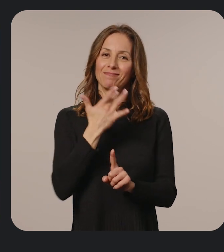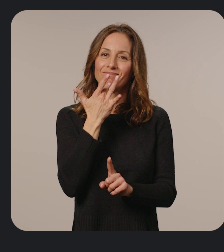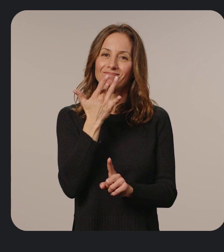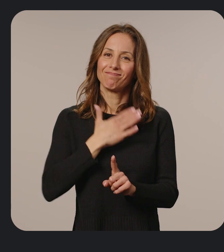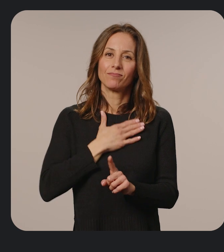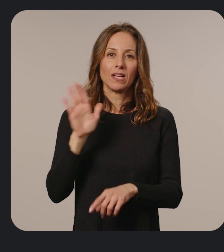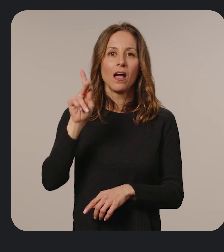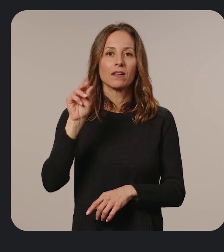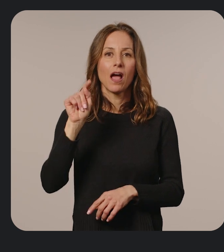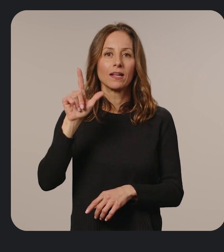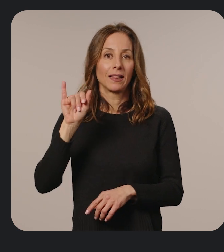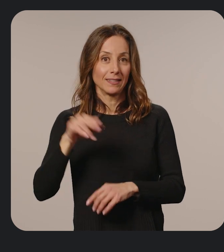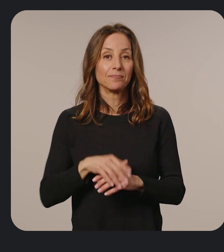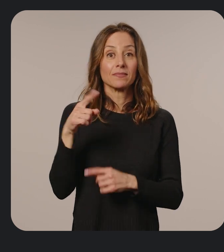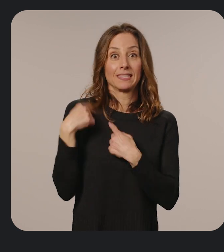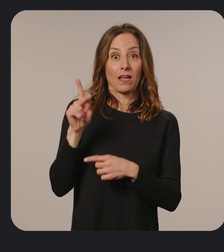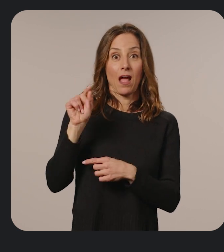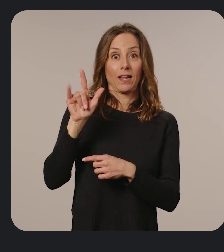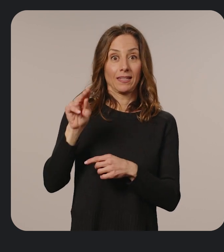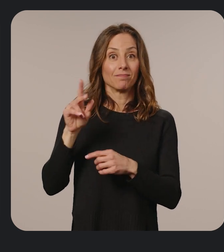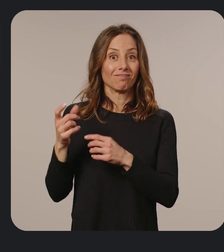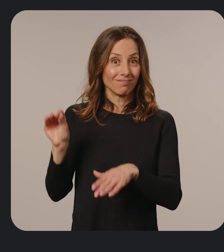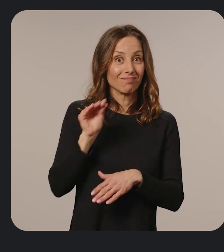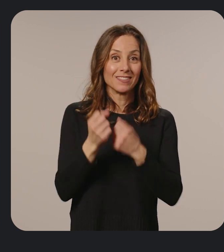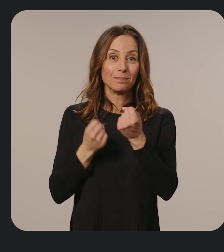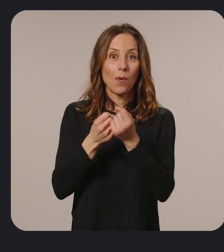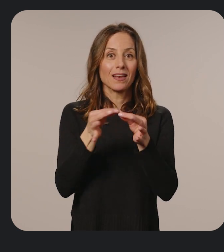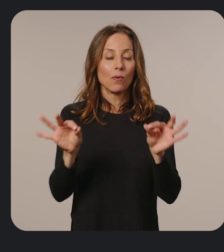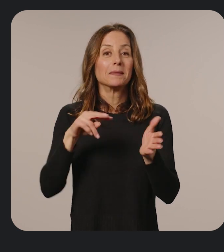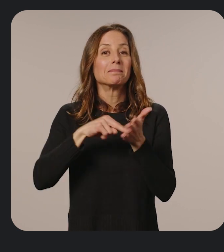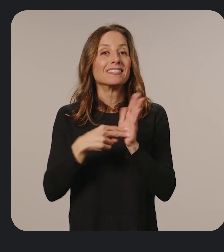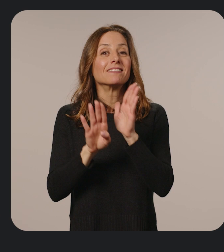is my personal favorite, Kotlin. Since Kotlin was made an officially supported language,